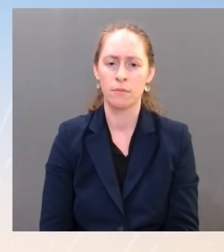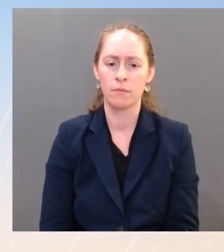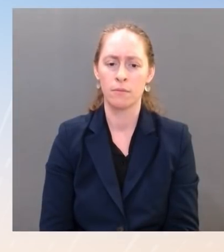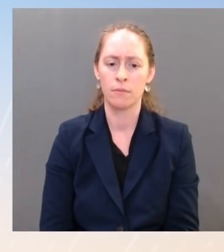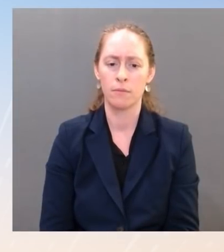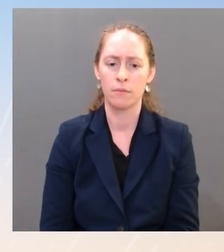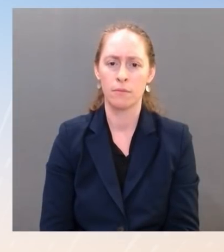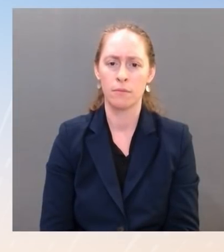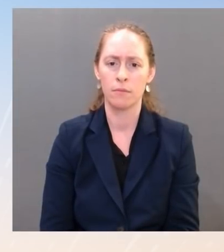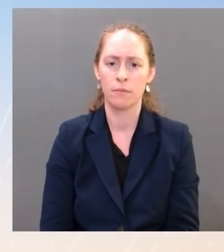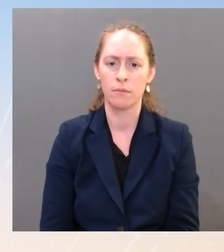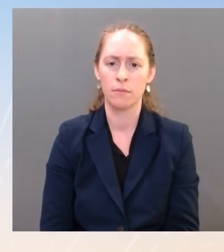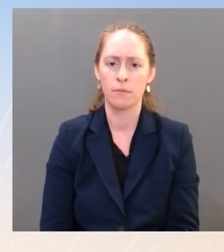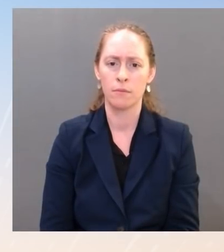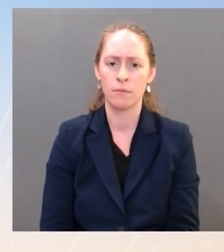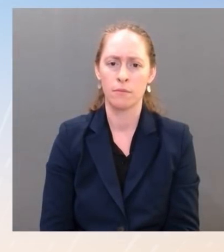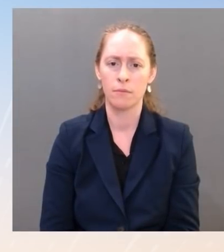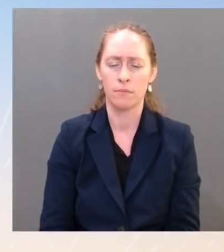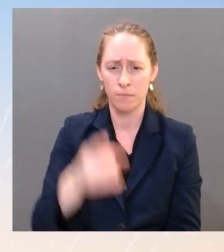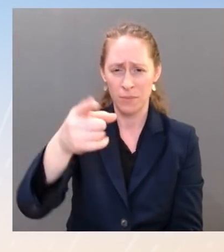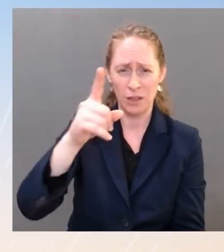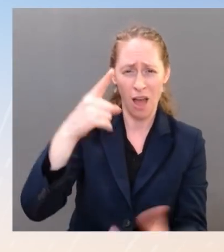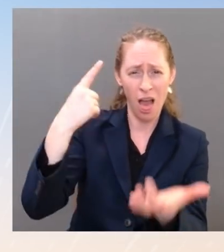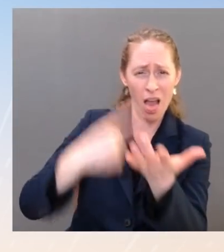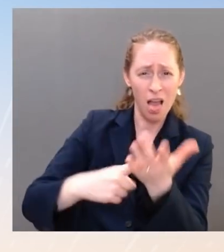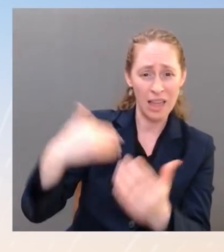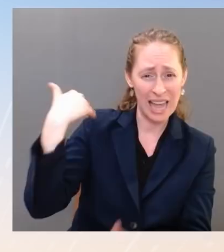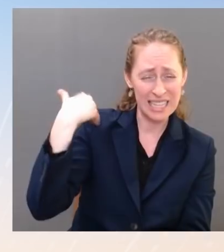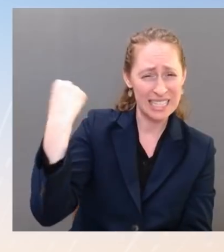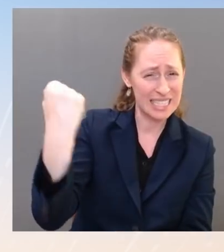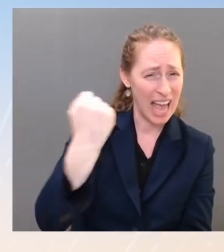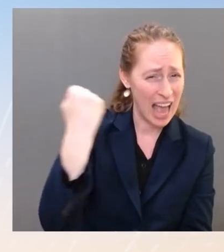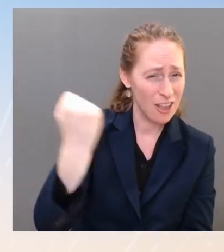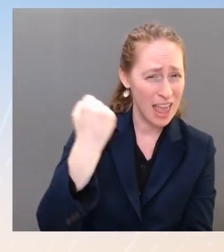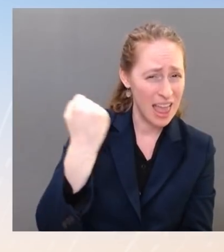it is being investigated as the FBI articulated as a hate crime.